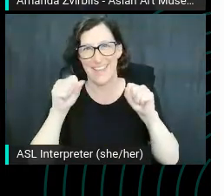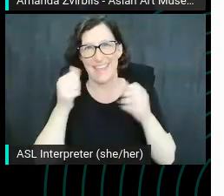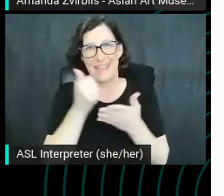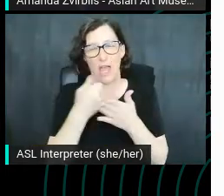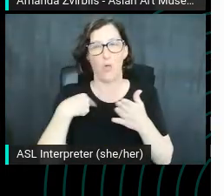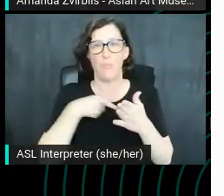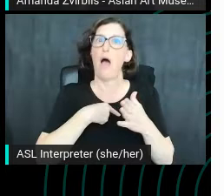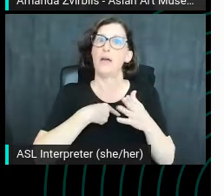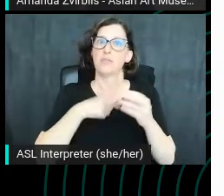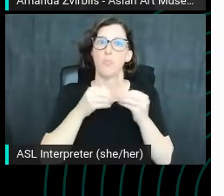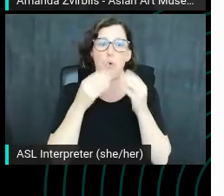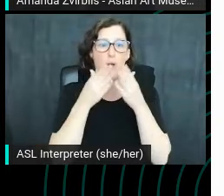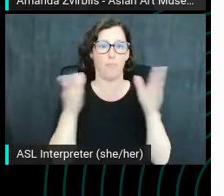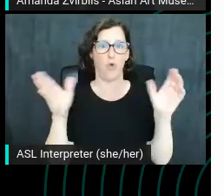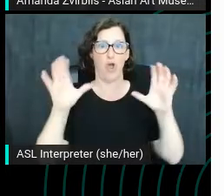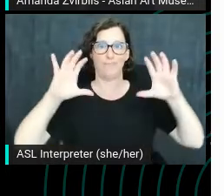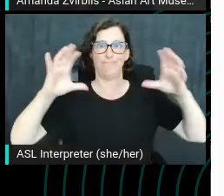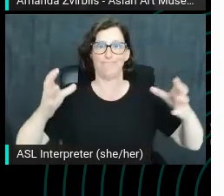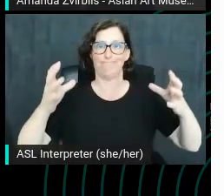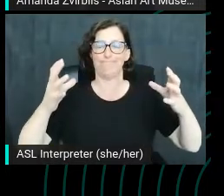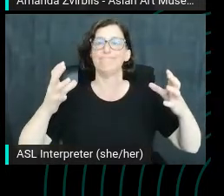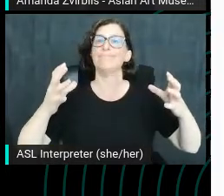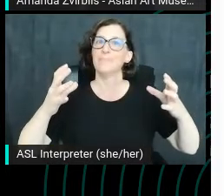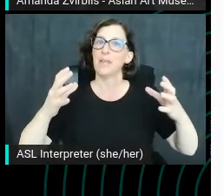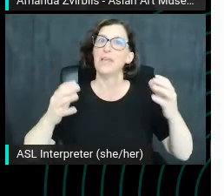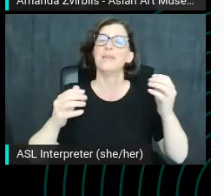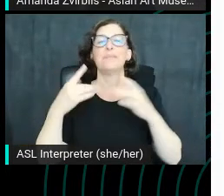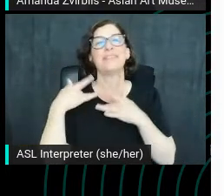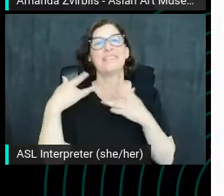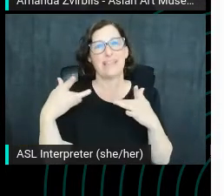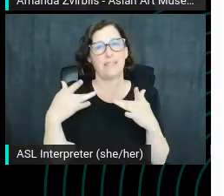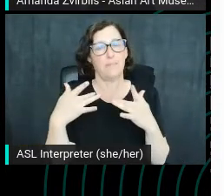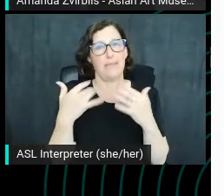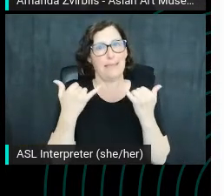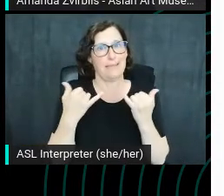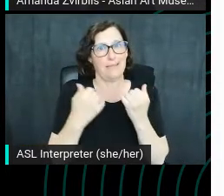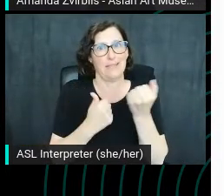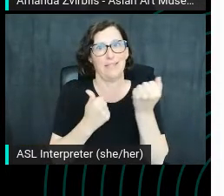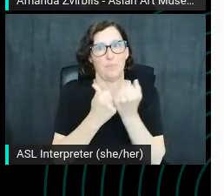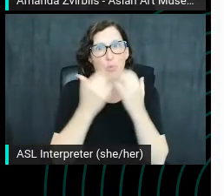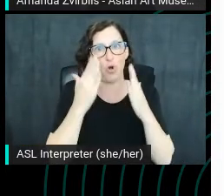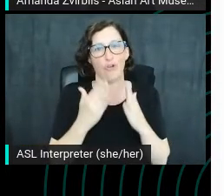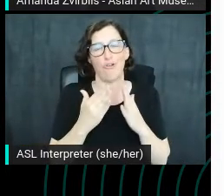but it's usually our biggest fans and existing followers who are most likely to turn in.